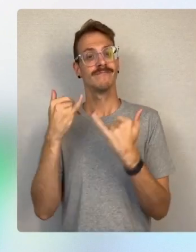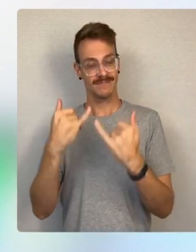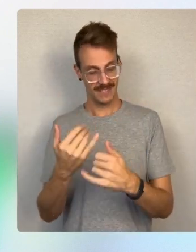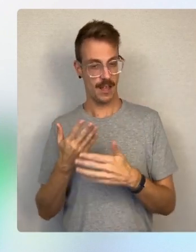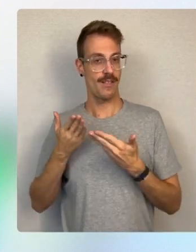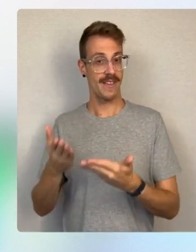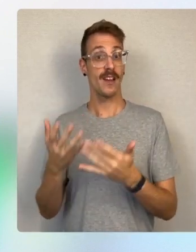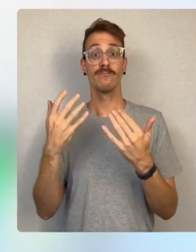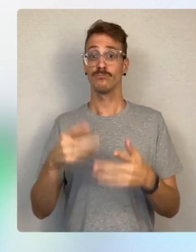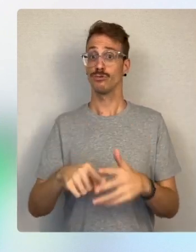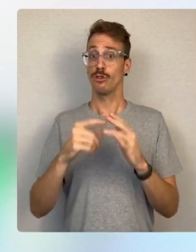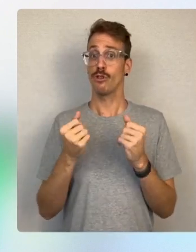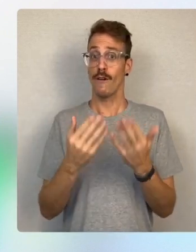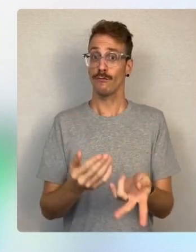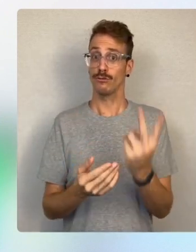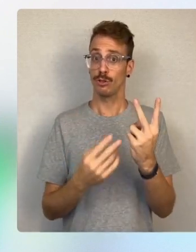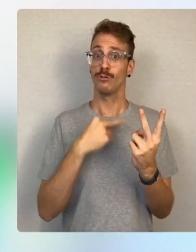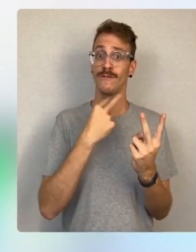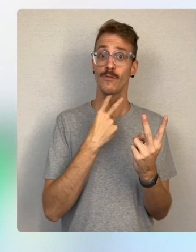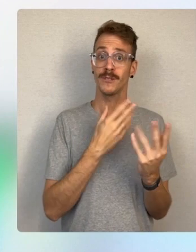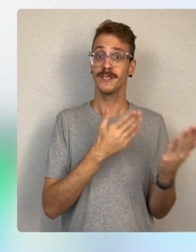and we're starting off by offering these two voices.